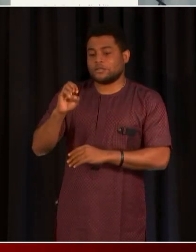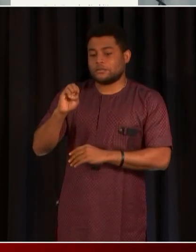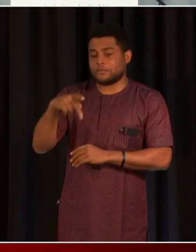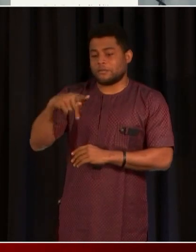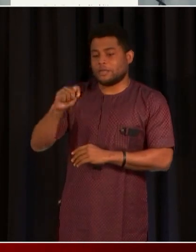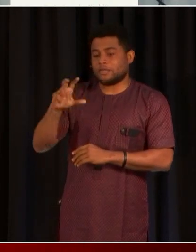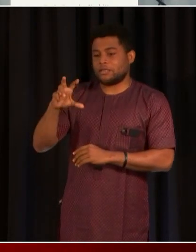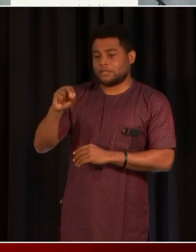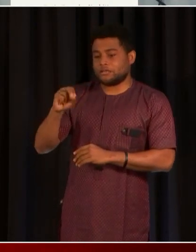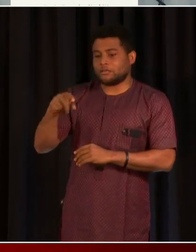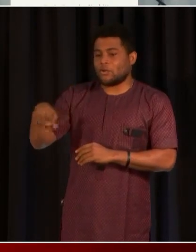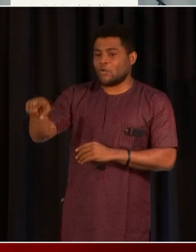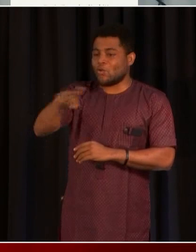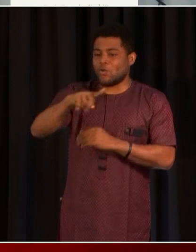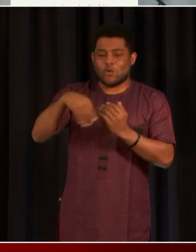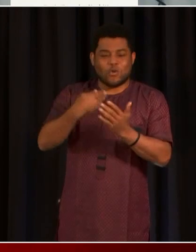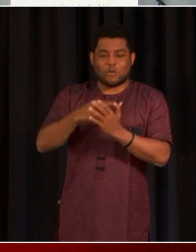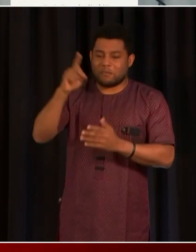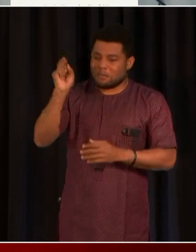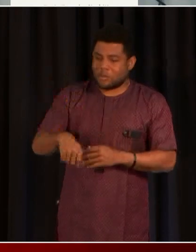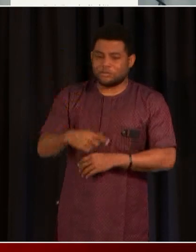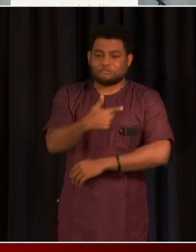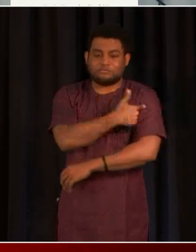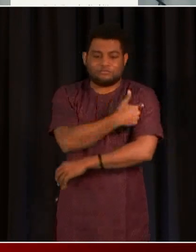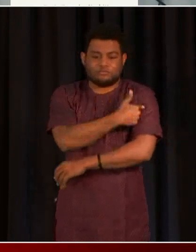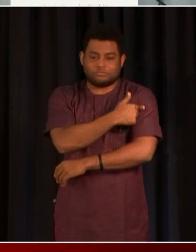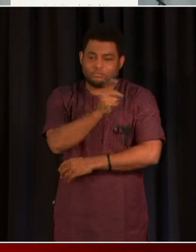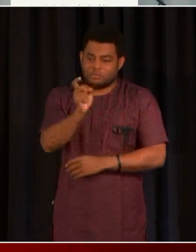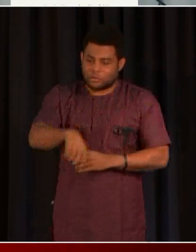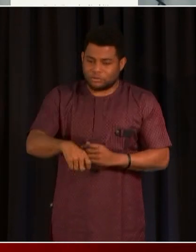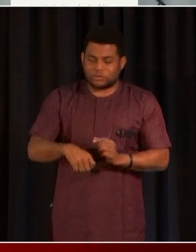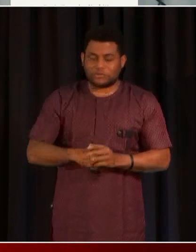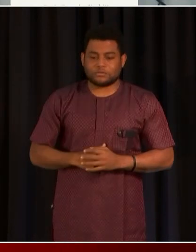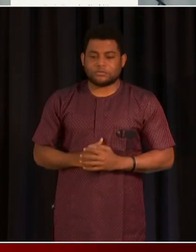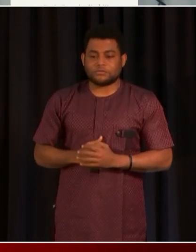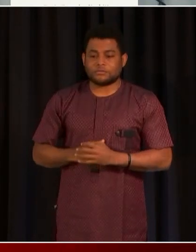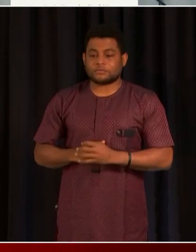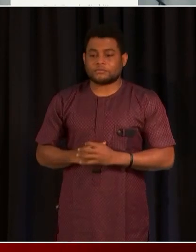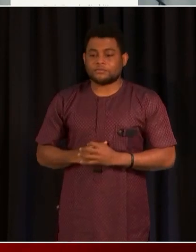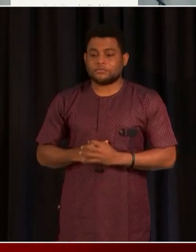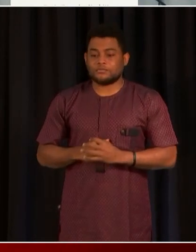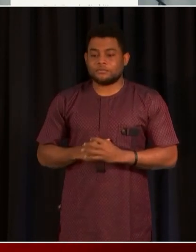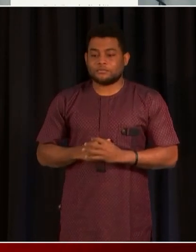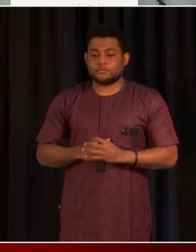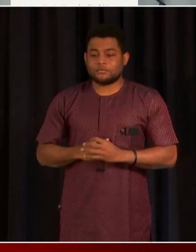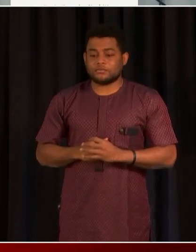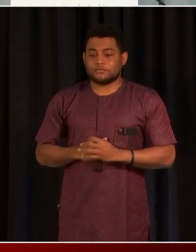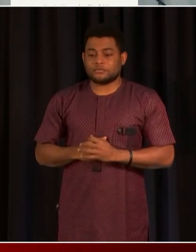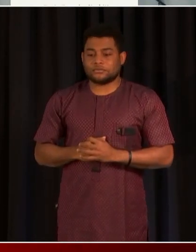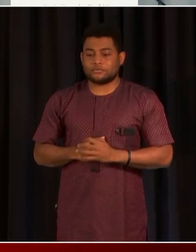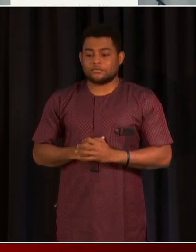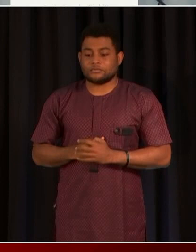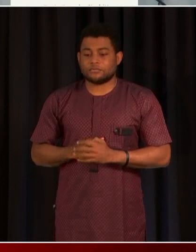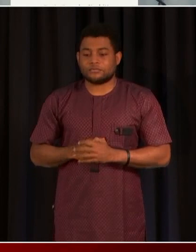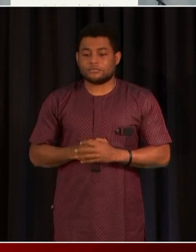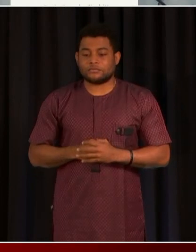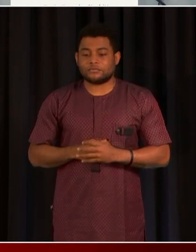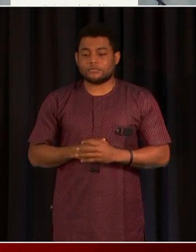Of a two dose vaccine or the Johnson and Johnson COVID-19 vaccine, this requirement applies to all licensed,